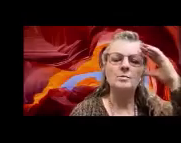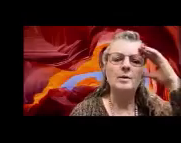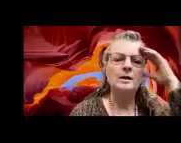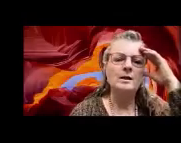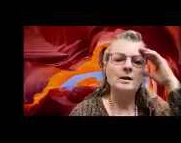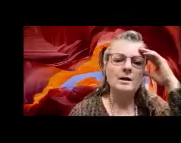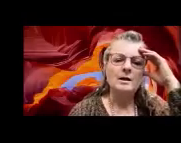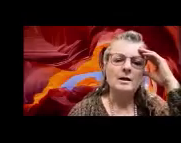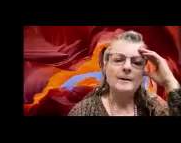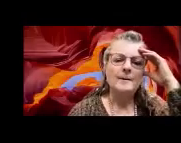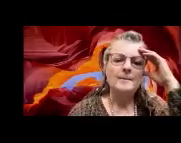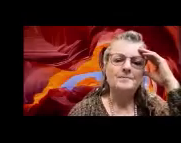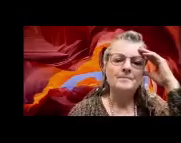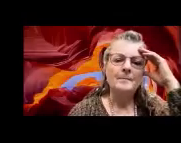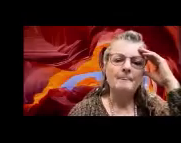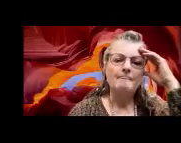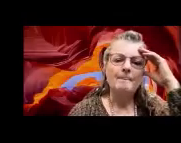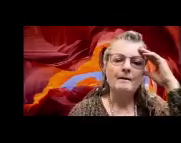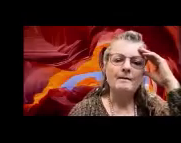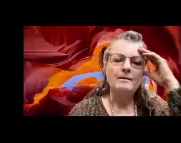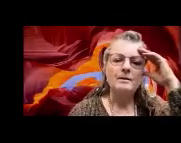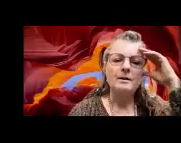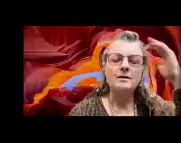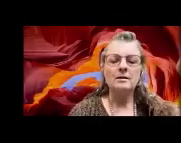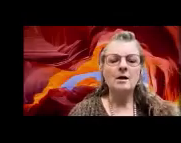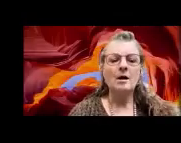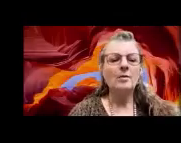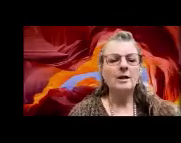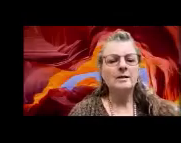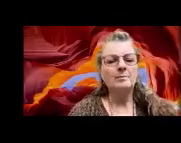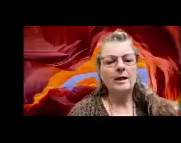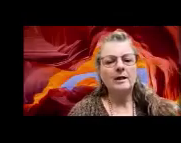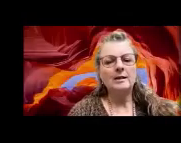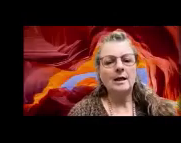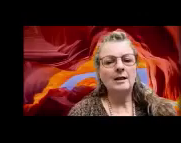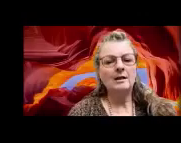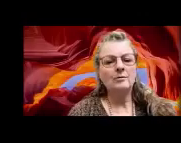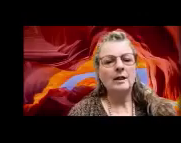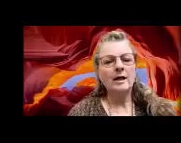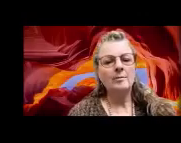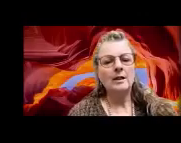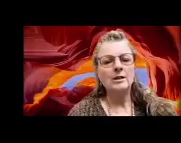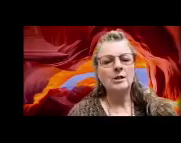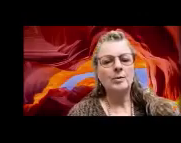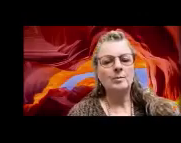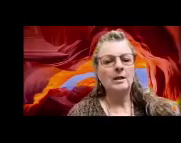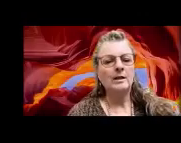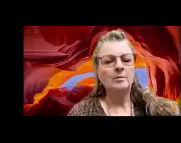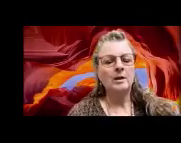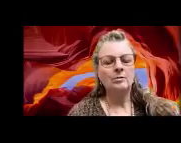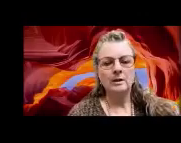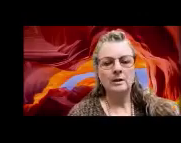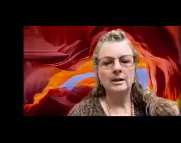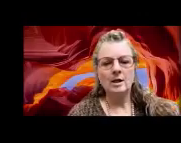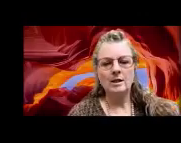But this, the top one is like, back in the day, they didn't really help me. They just put me down to being a really naughty